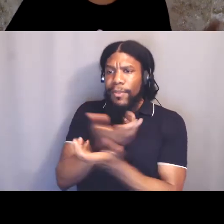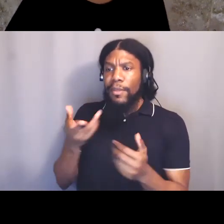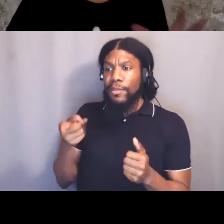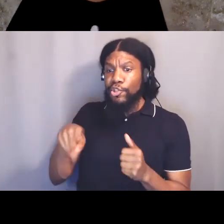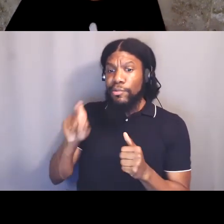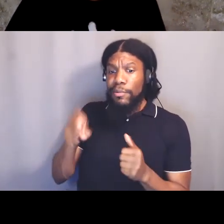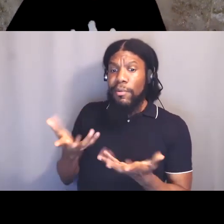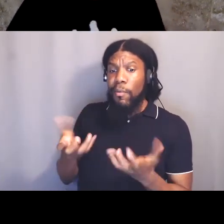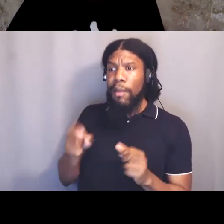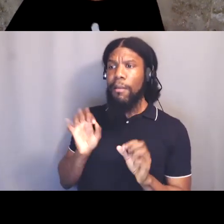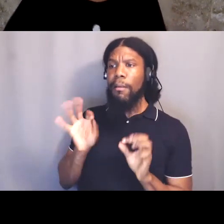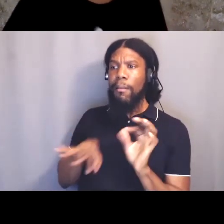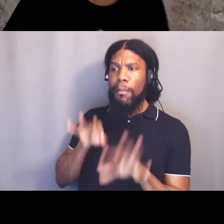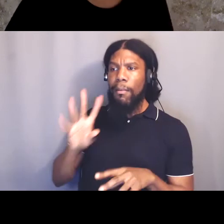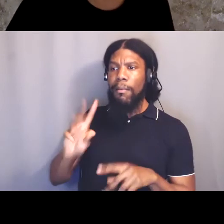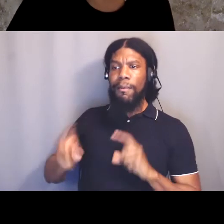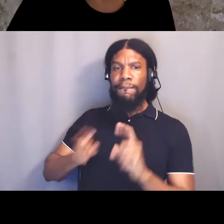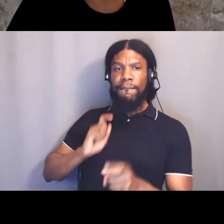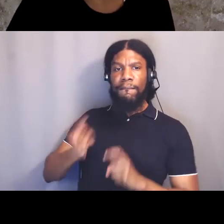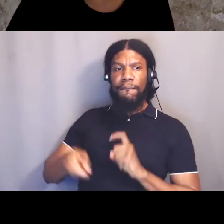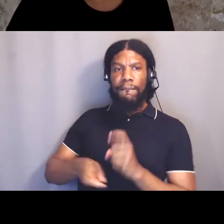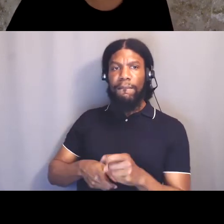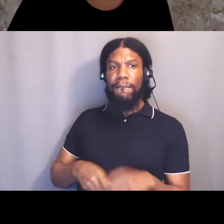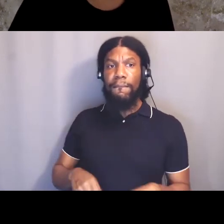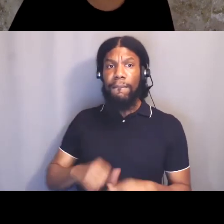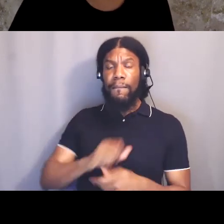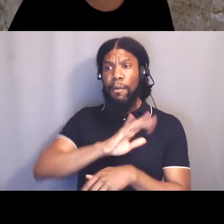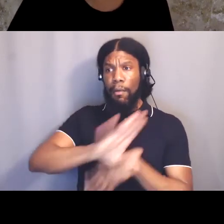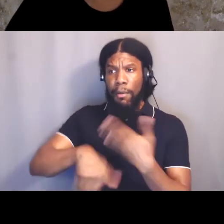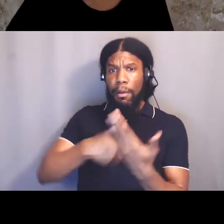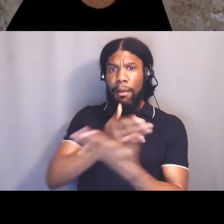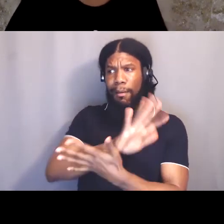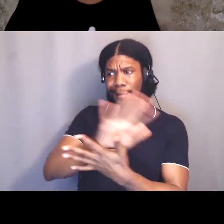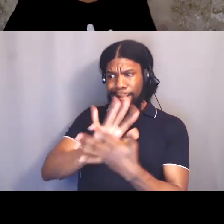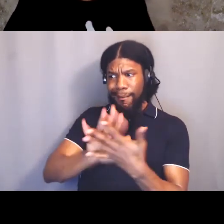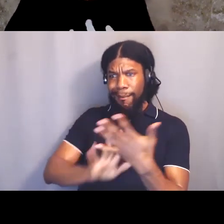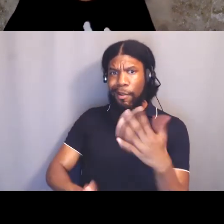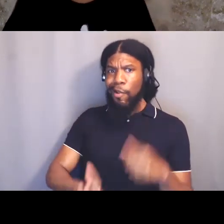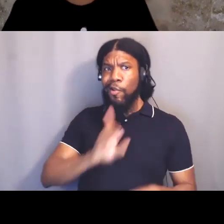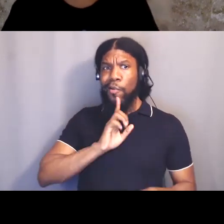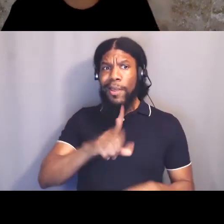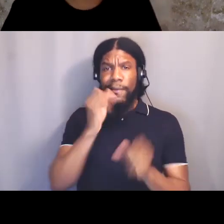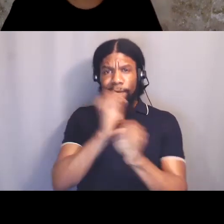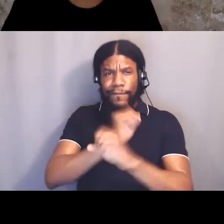And all of that is rooted in vision. All of that is rooted in radical imagining, right.